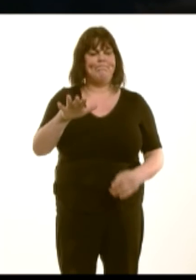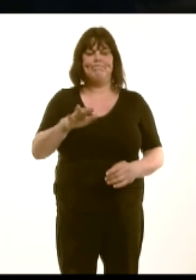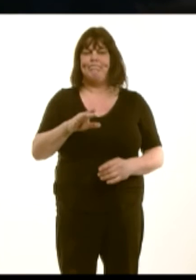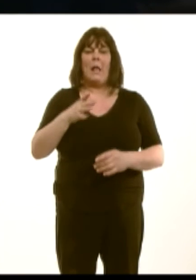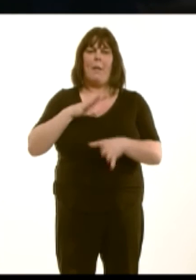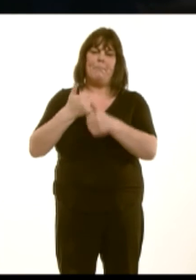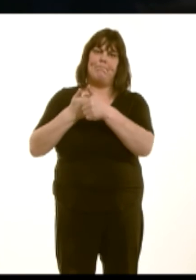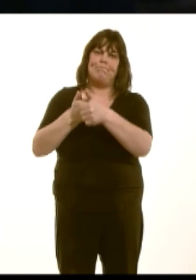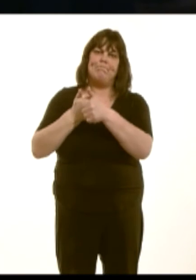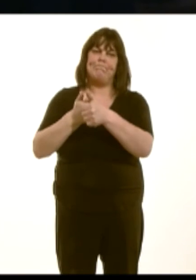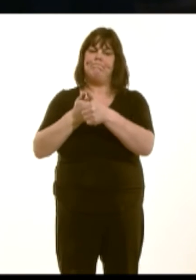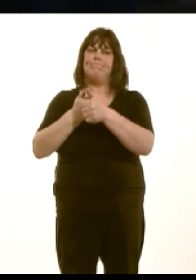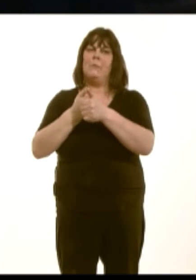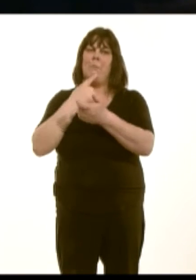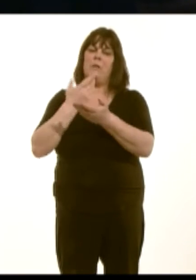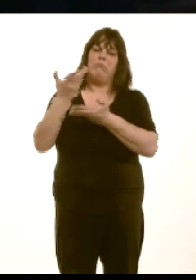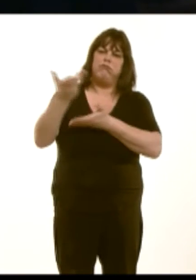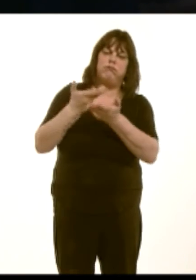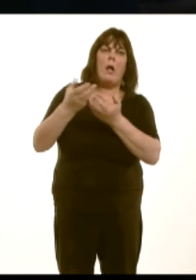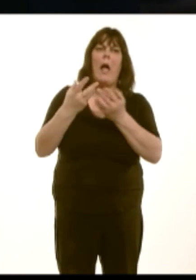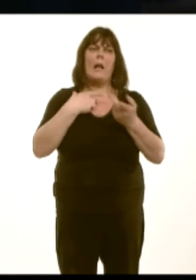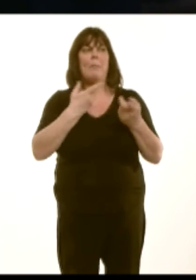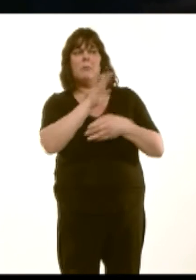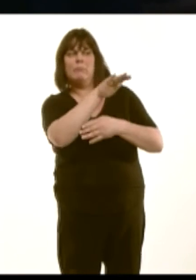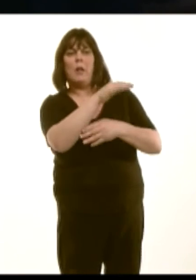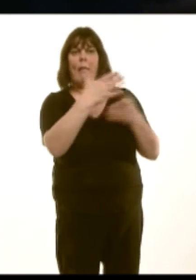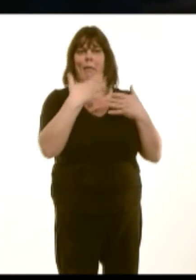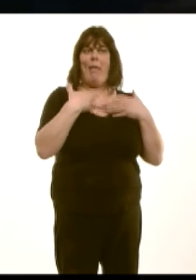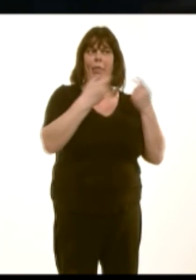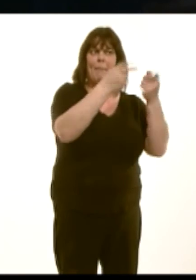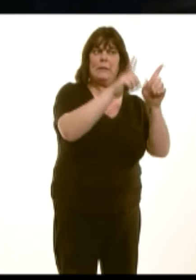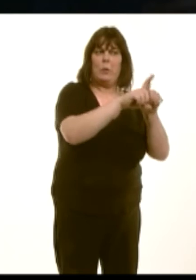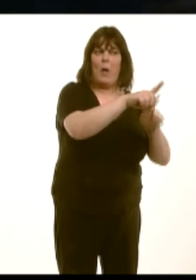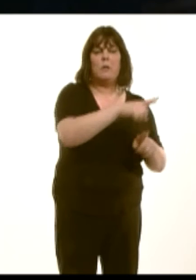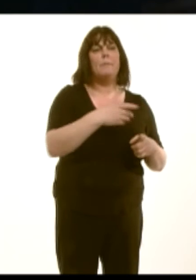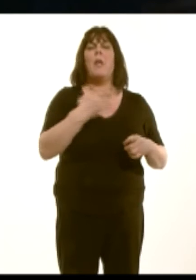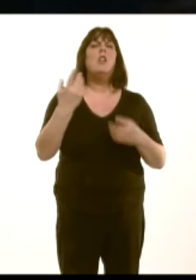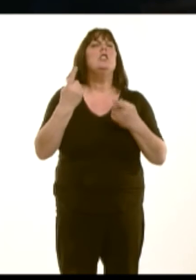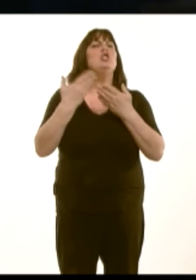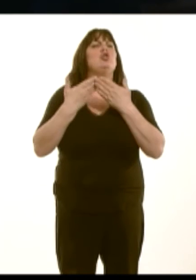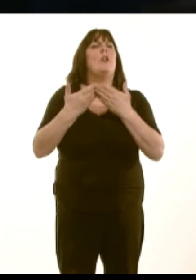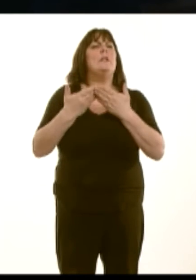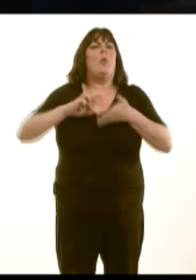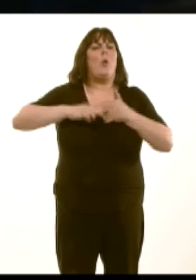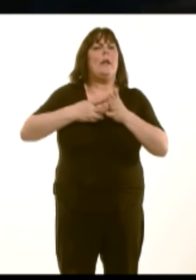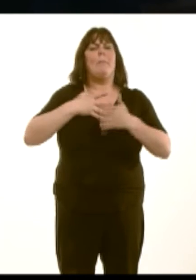with and have had correspondence with the health Minister about. The patient in question has been contacted by a charitable organisation that was aware